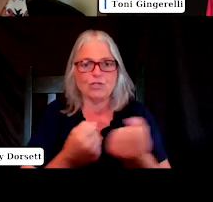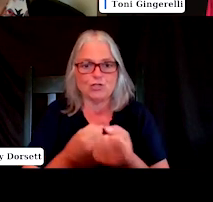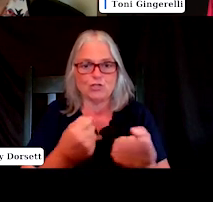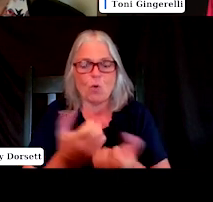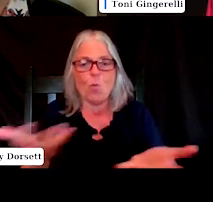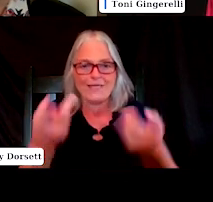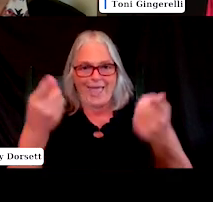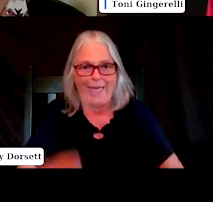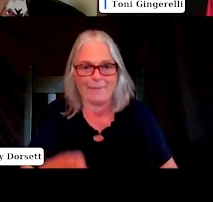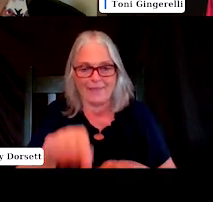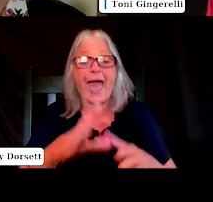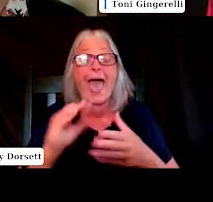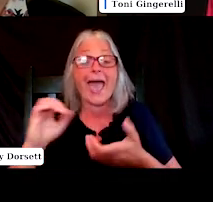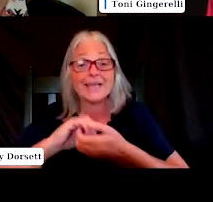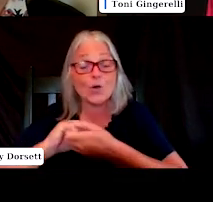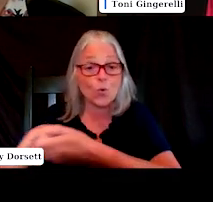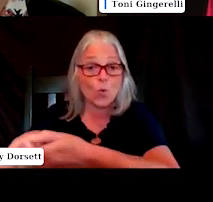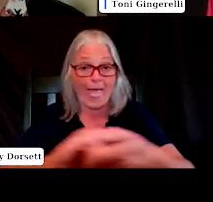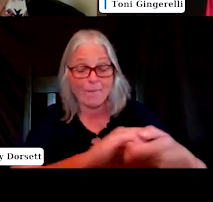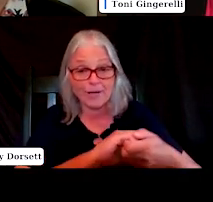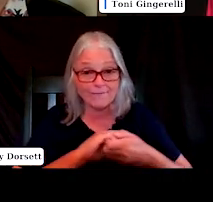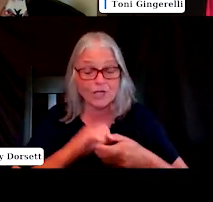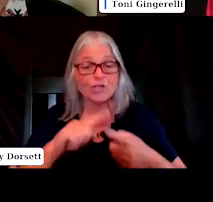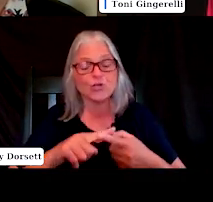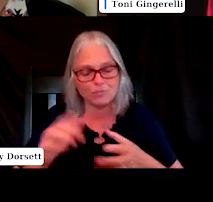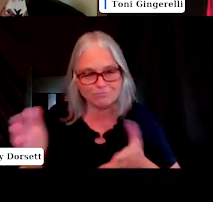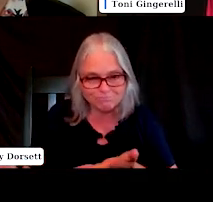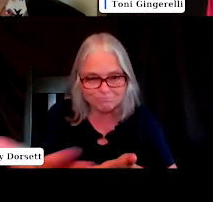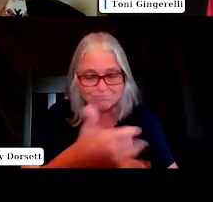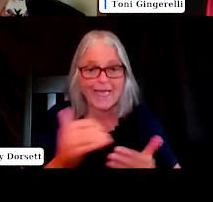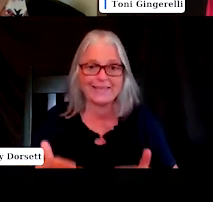And the collaborative effort aims to cultivate and elevate state leaders.